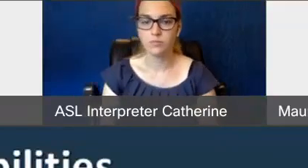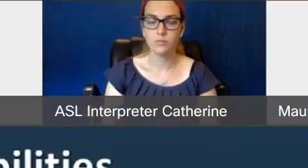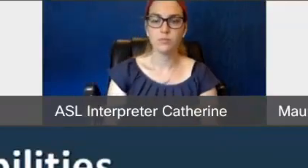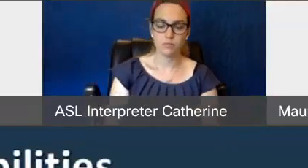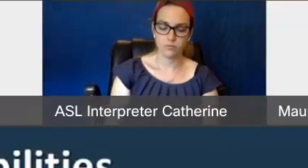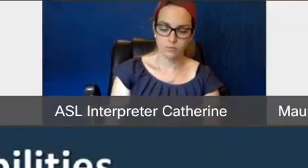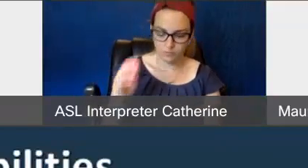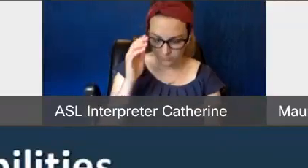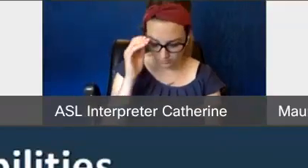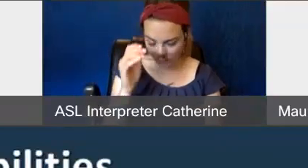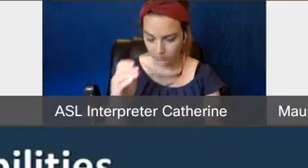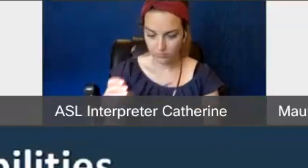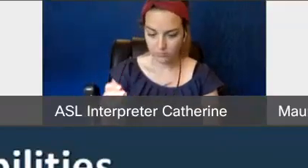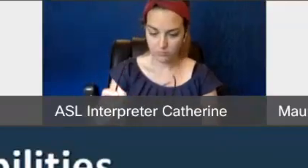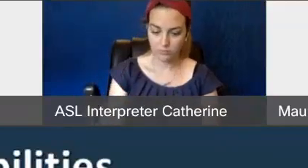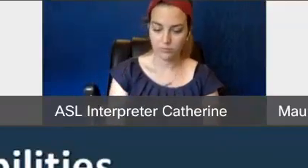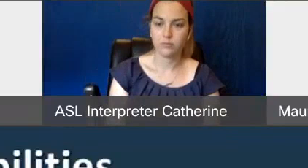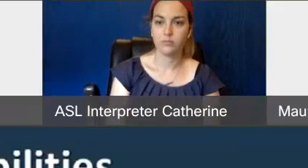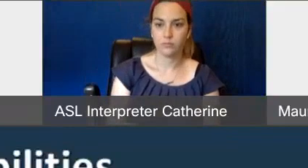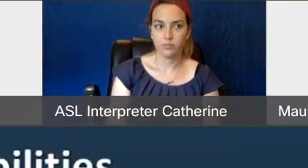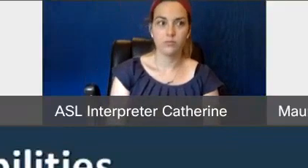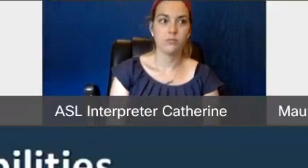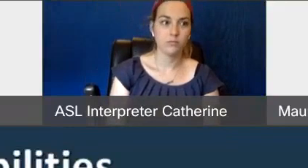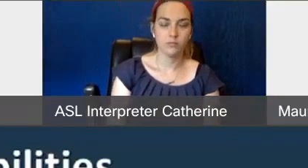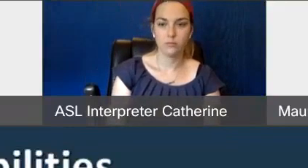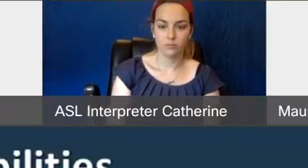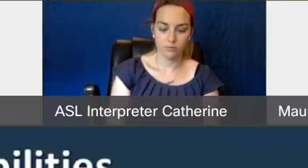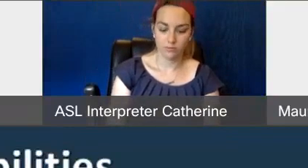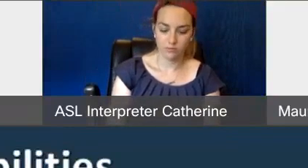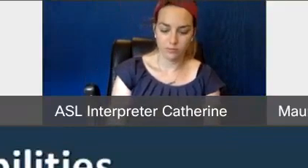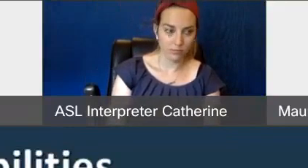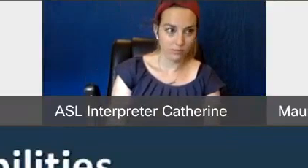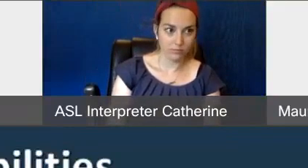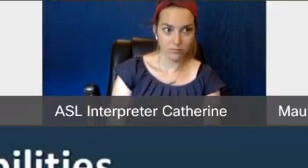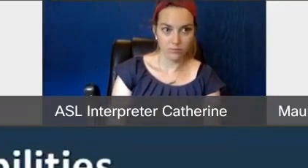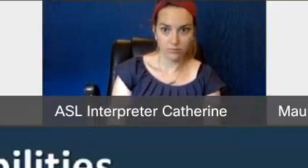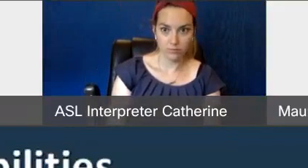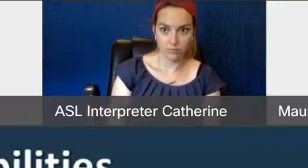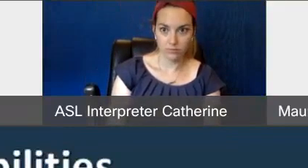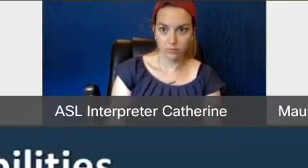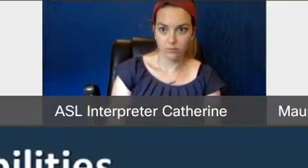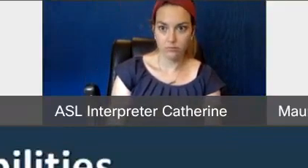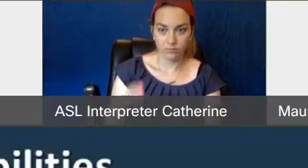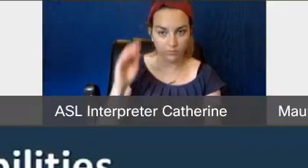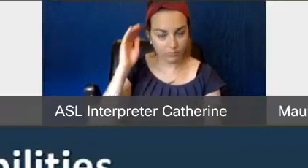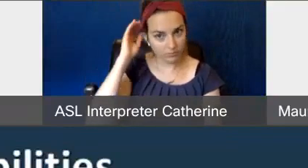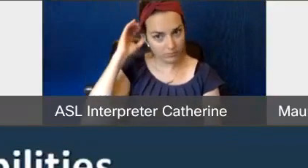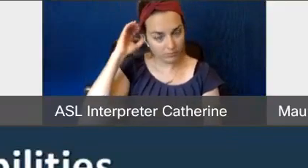those monitoring obligations. There is the critical distinction all drug court professionals are aware of between proximal